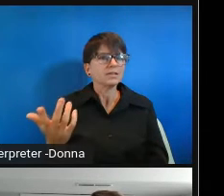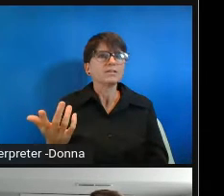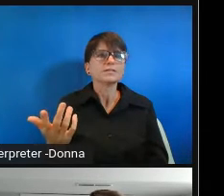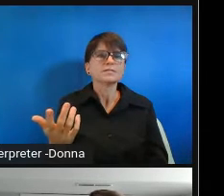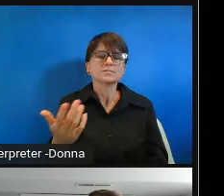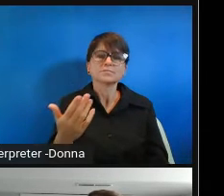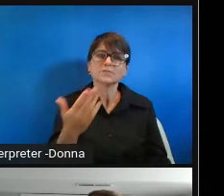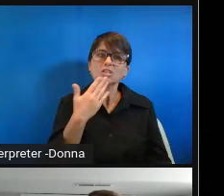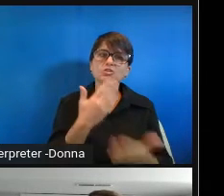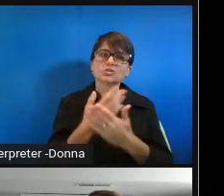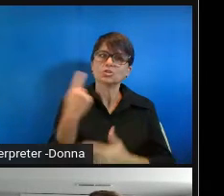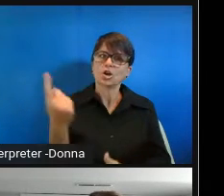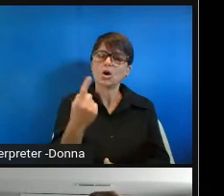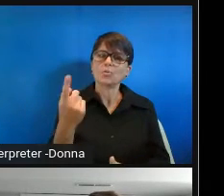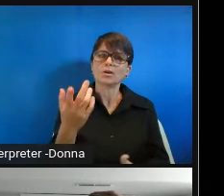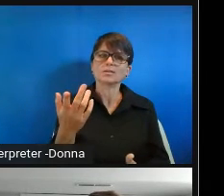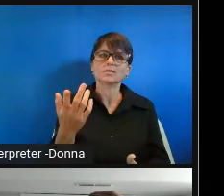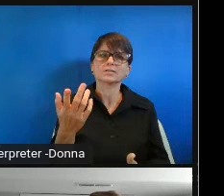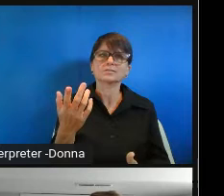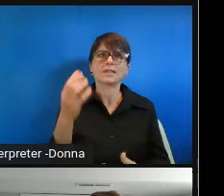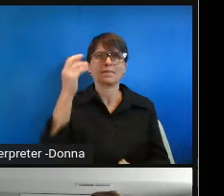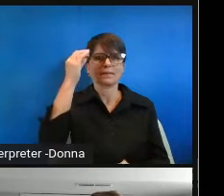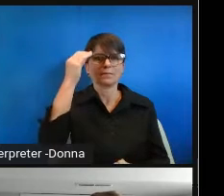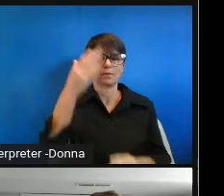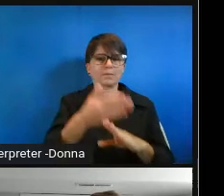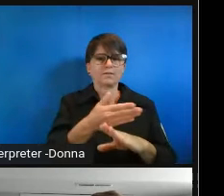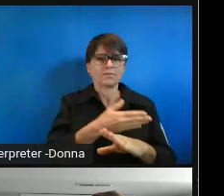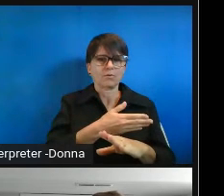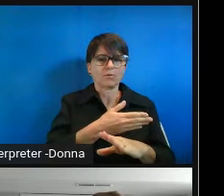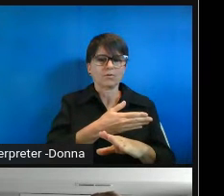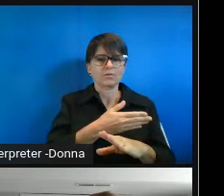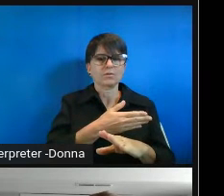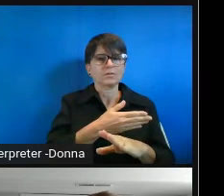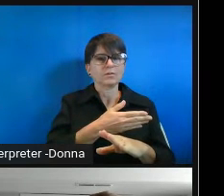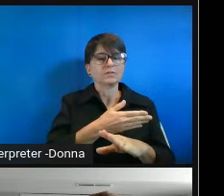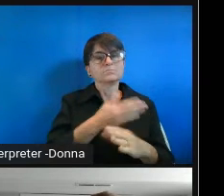when tempting the idea, it can seem easy to tuck content away